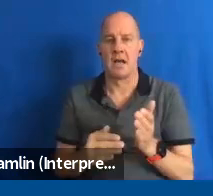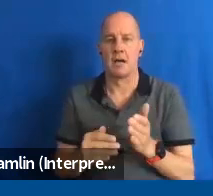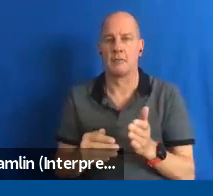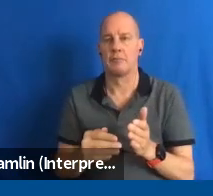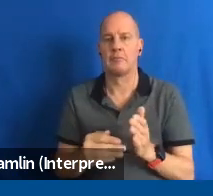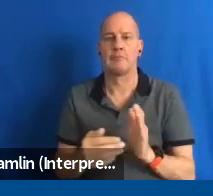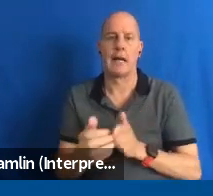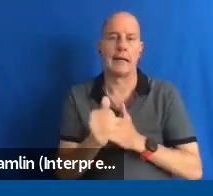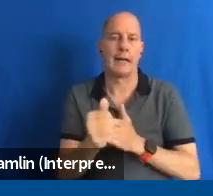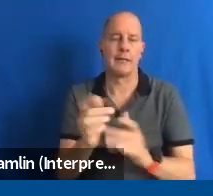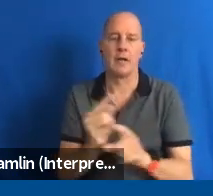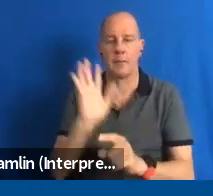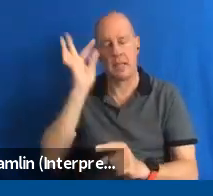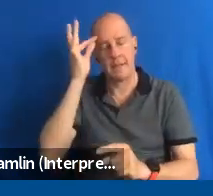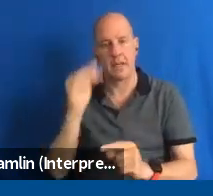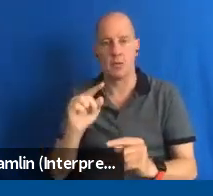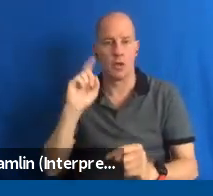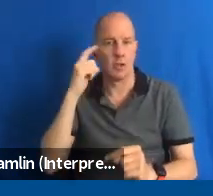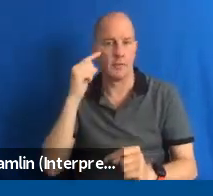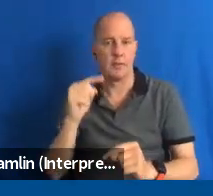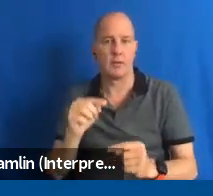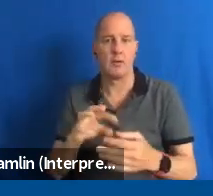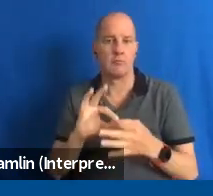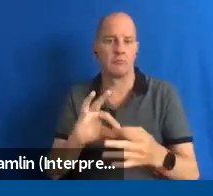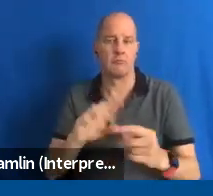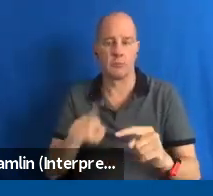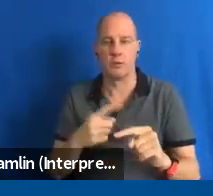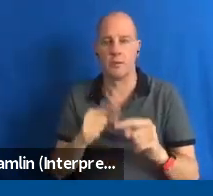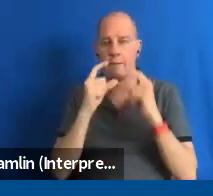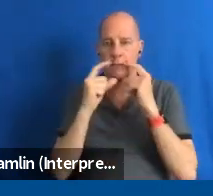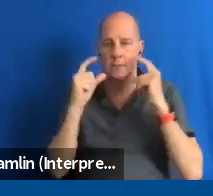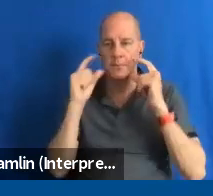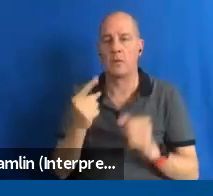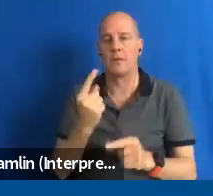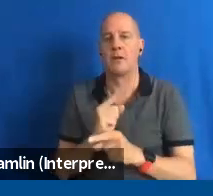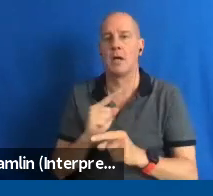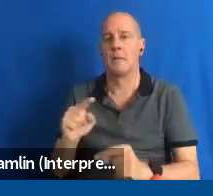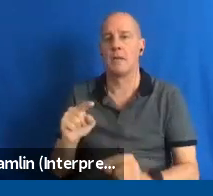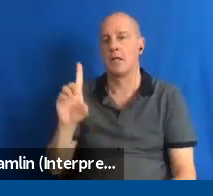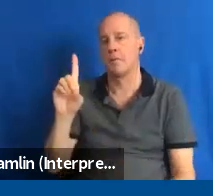governments on face masks. The first is one from the Department of Justice. They release